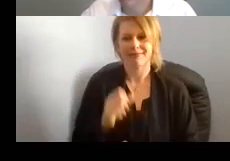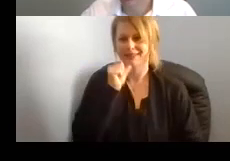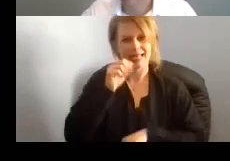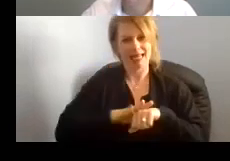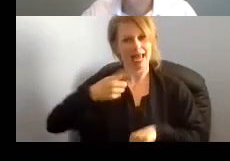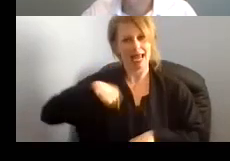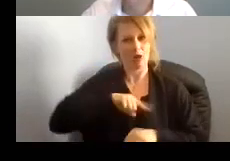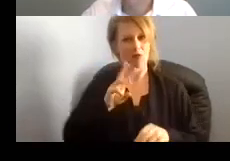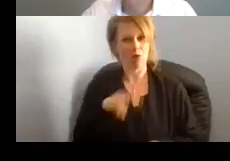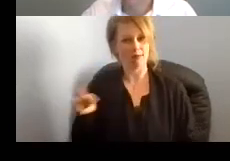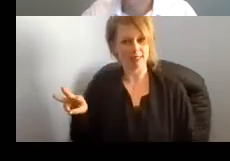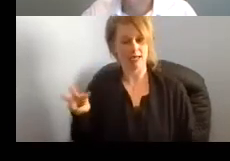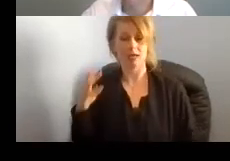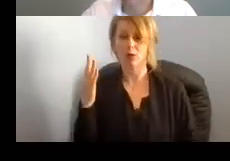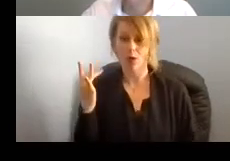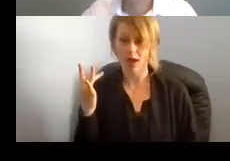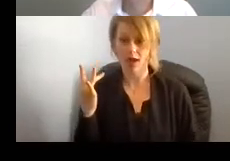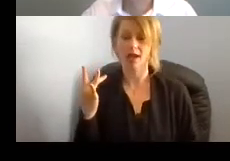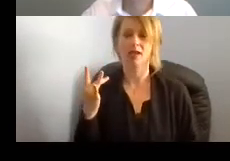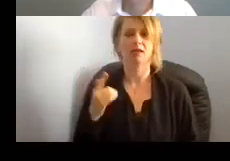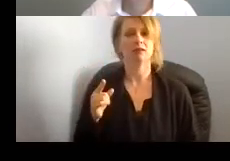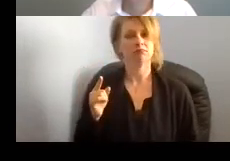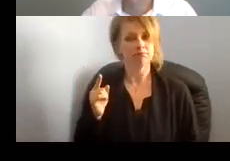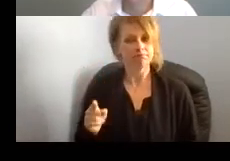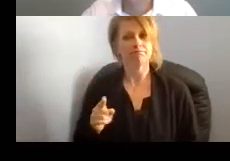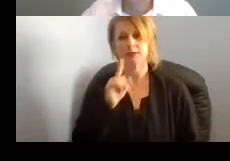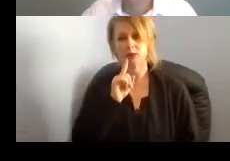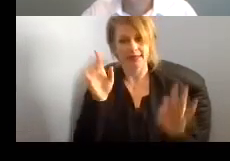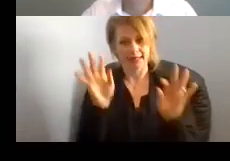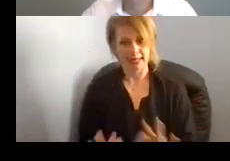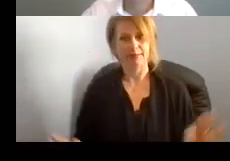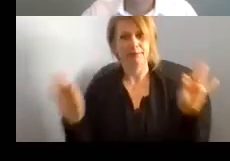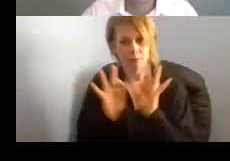In part because I think these are really important topics, and I’ve been